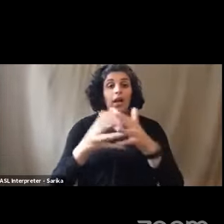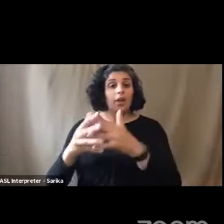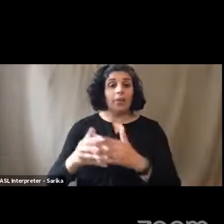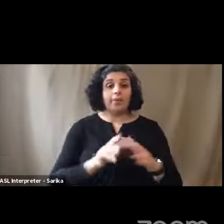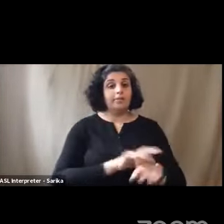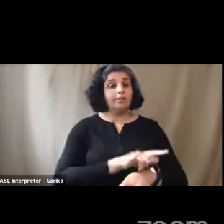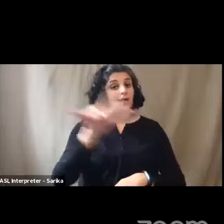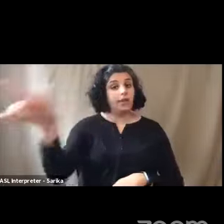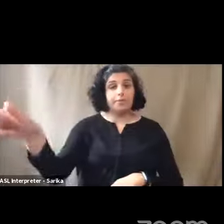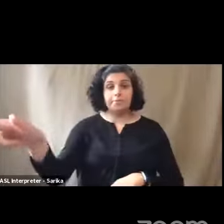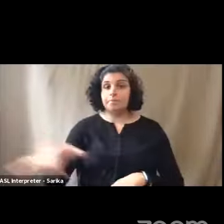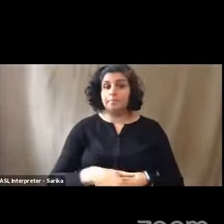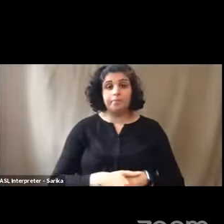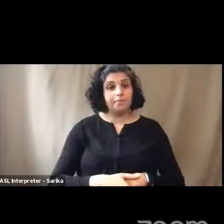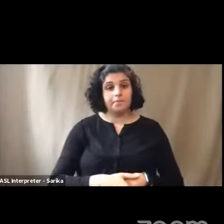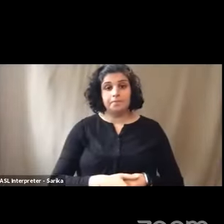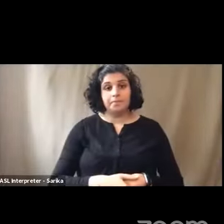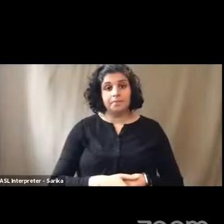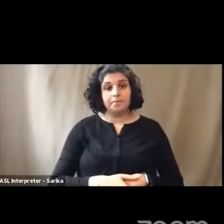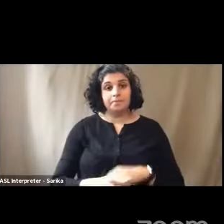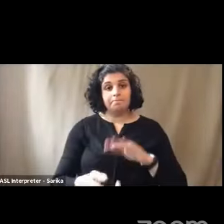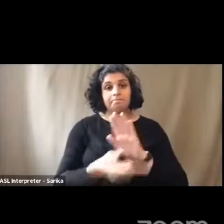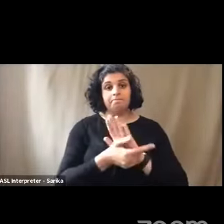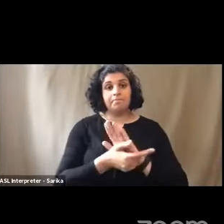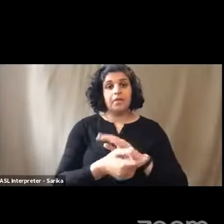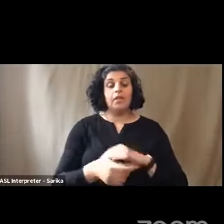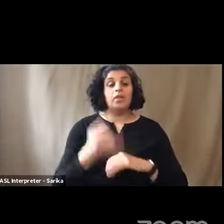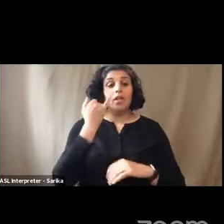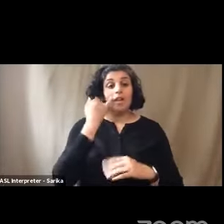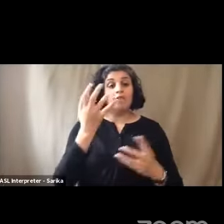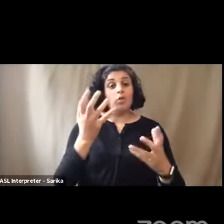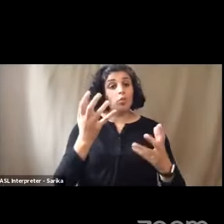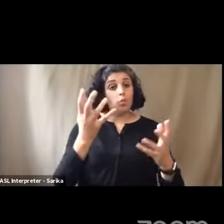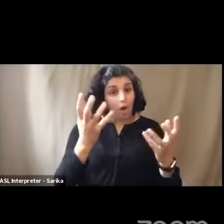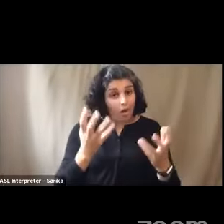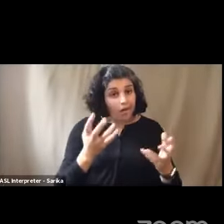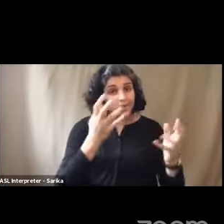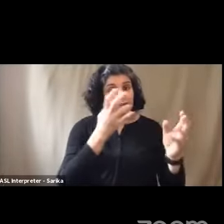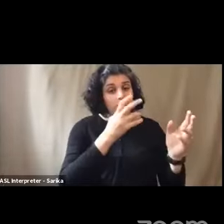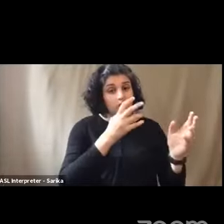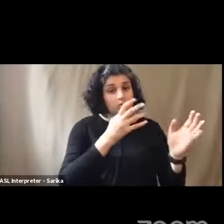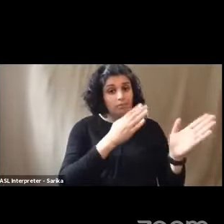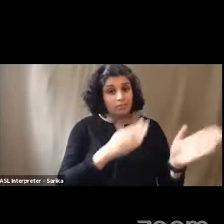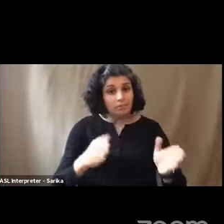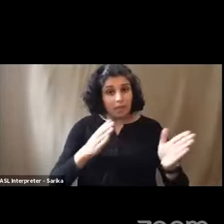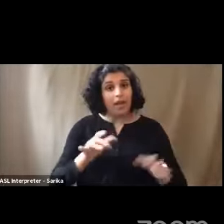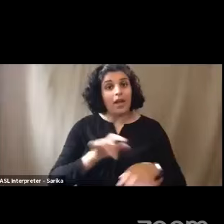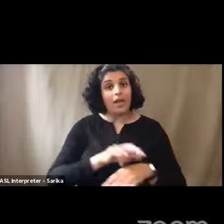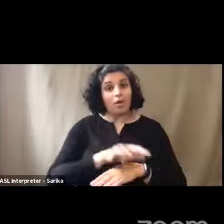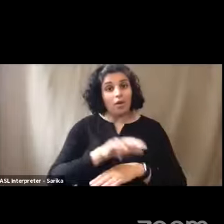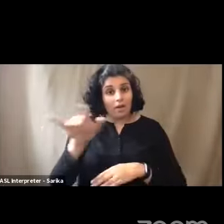So if you have plans for travel, we just recommend that you check with the airline that you plan